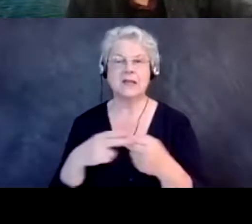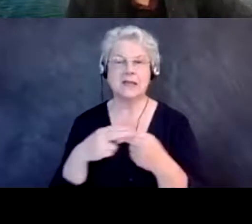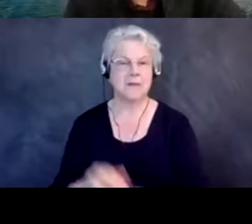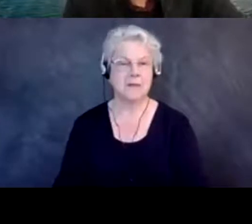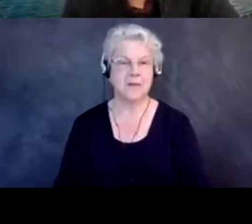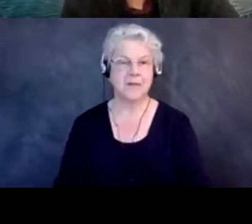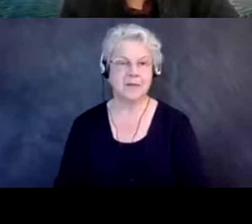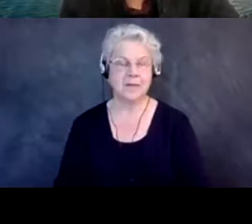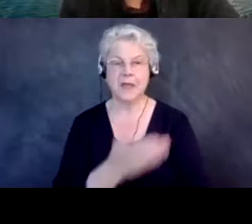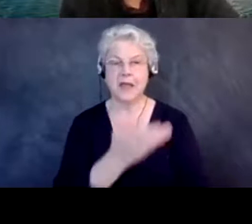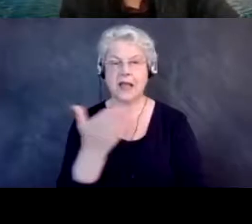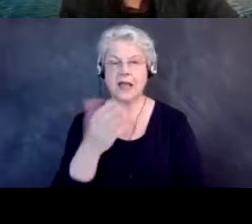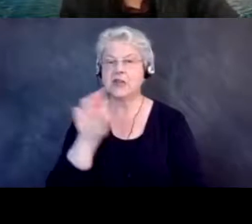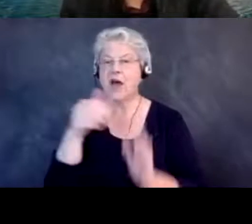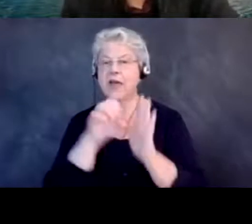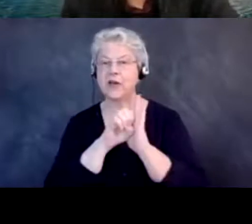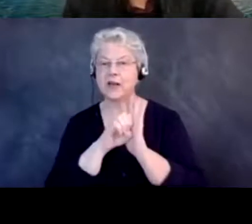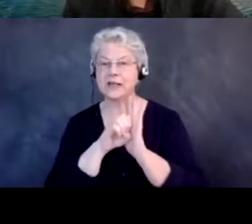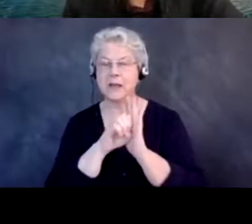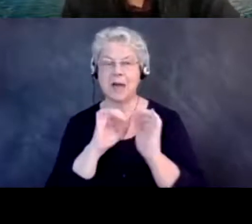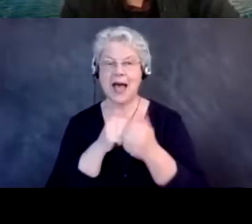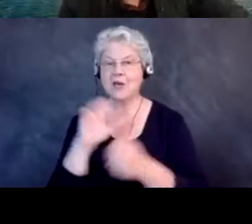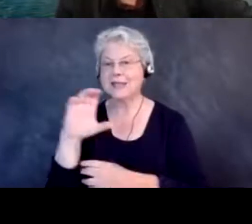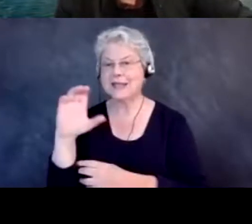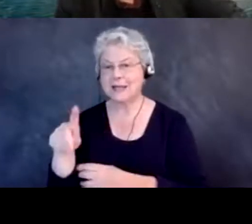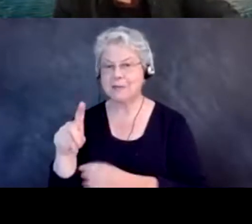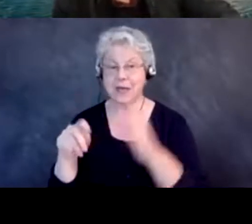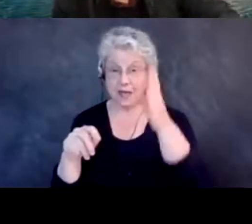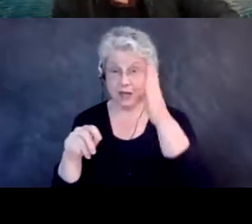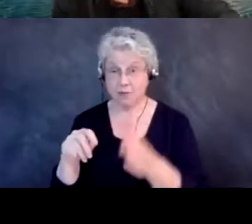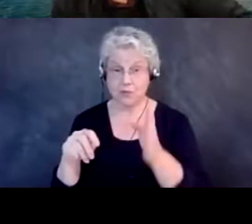So, here's another example of how CCP is on one side and the land use is on the other.